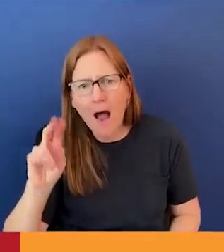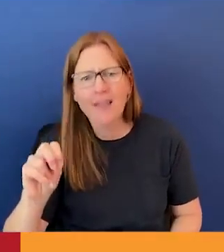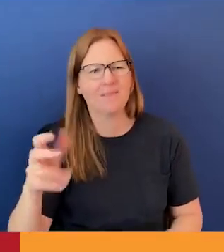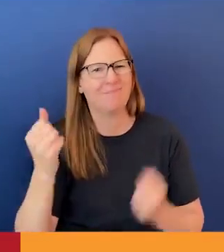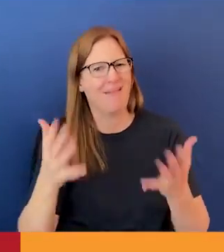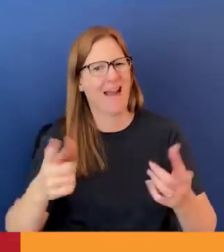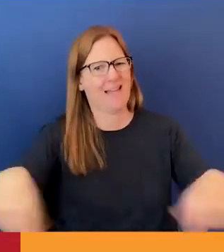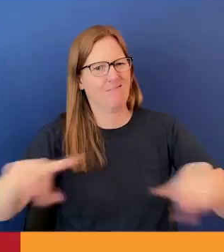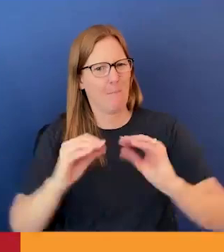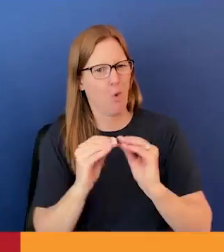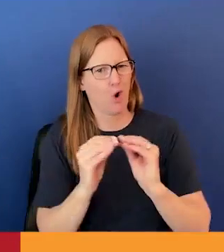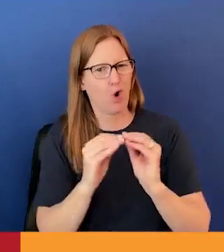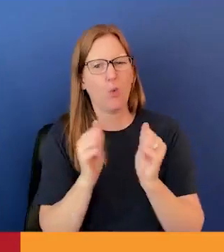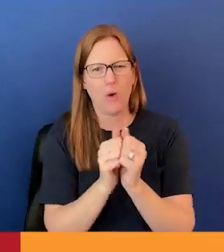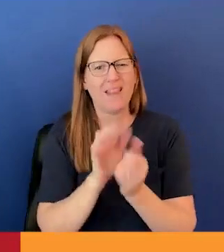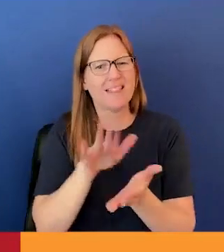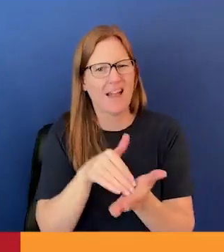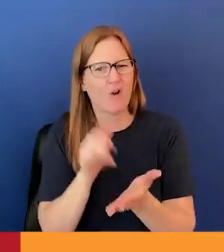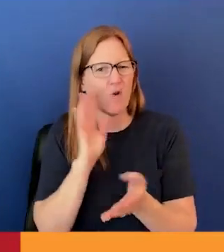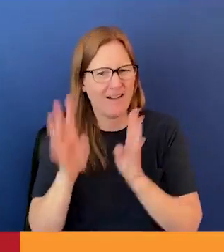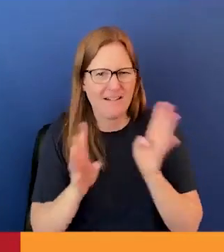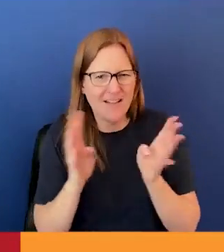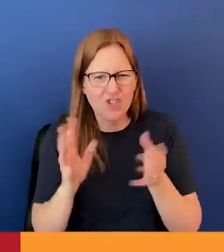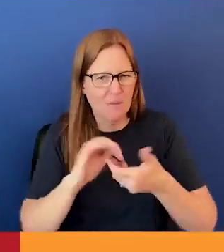for Innovation and Partnership in the Administration on Disabilities